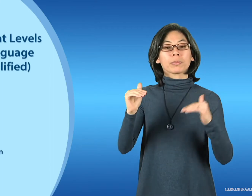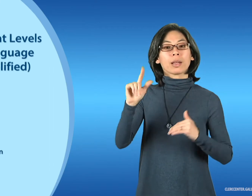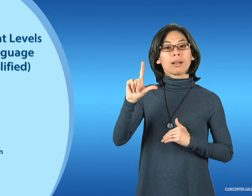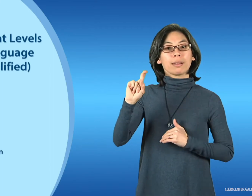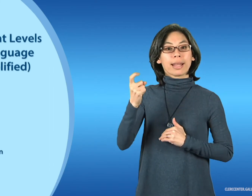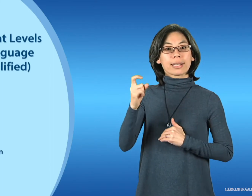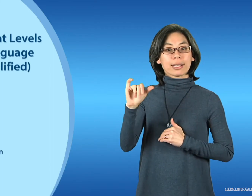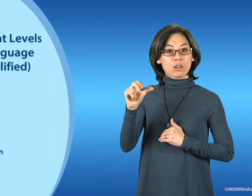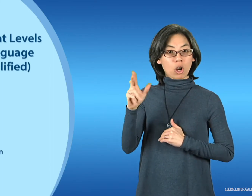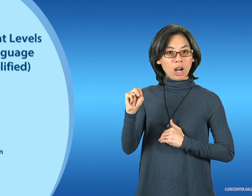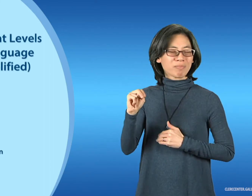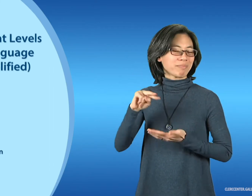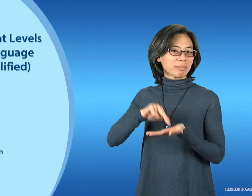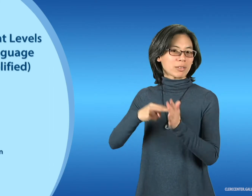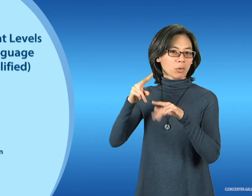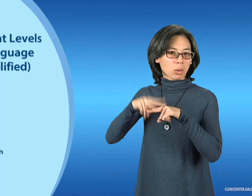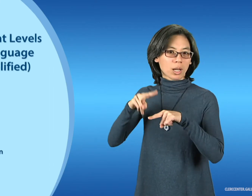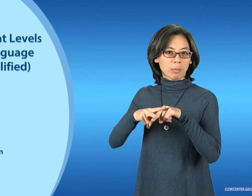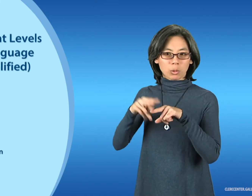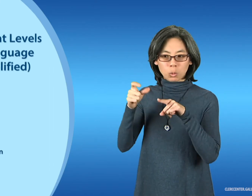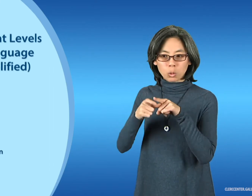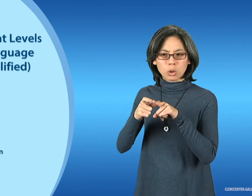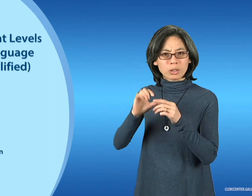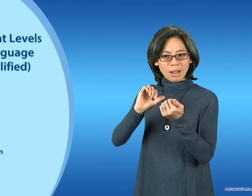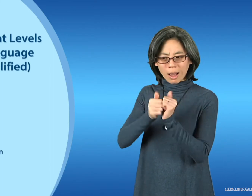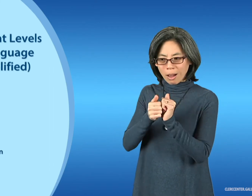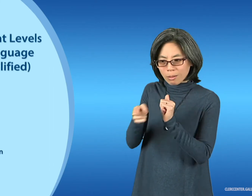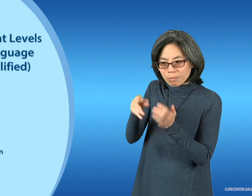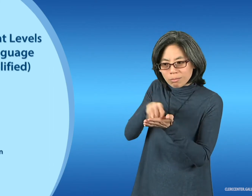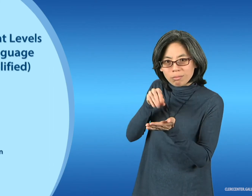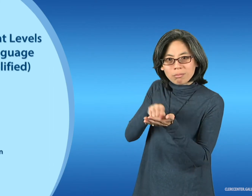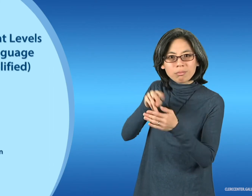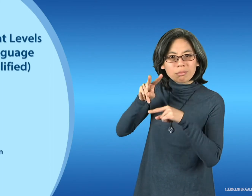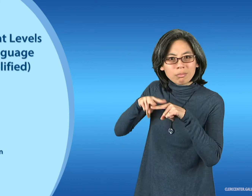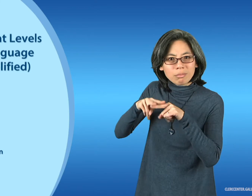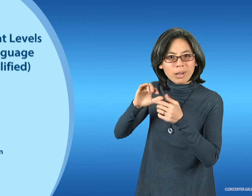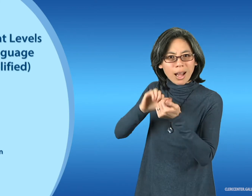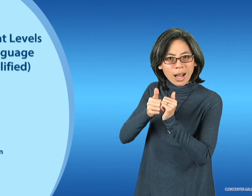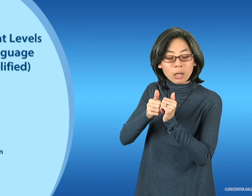And the lexicon, that's really talking about vocabulary, so how we learn vocabulary.